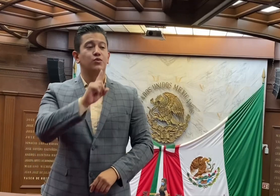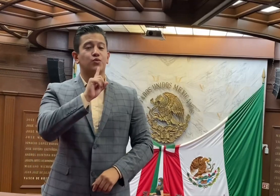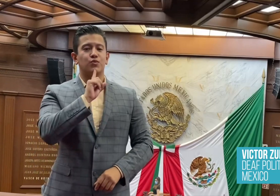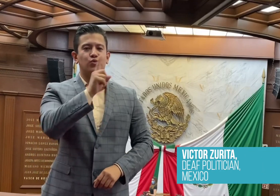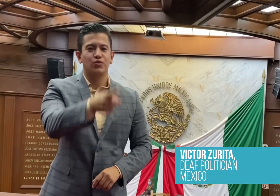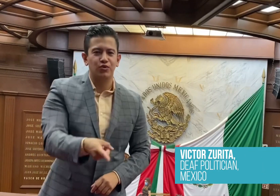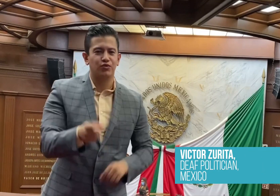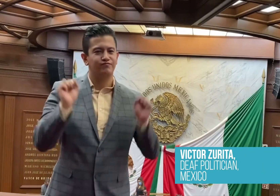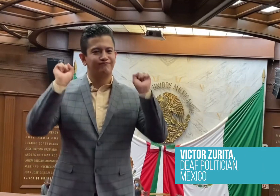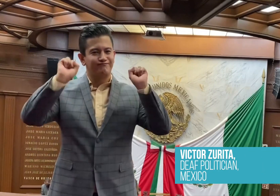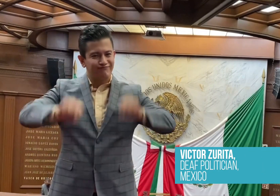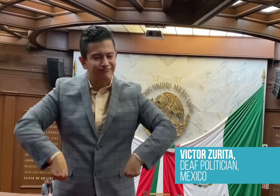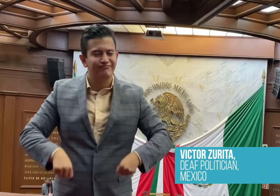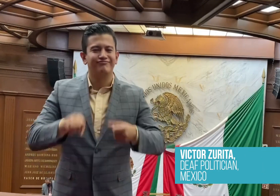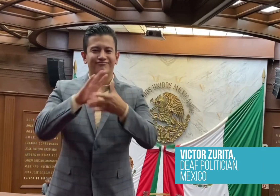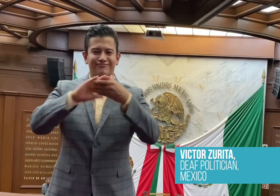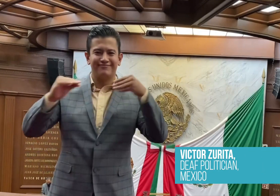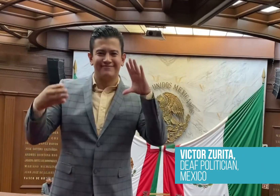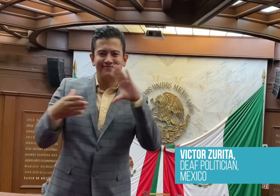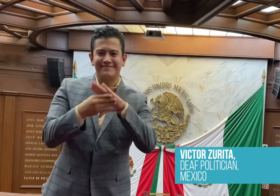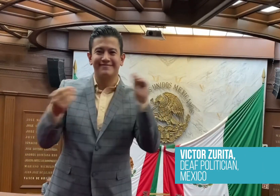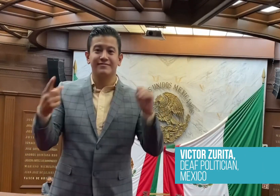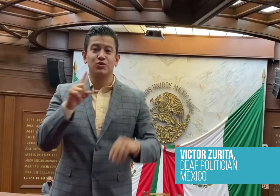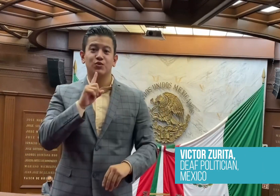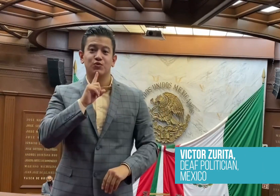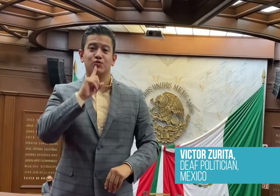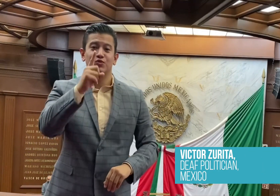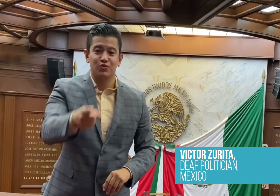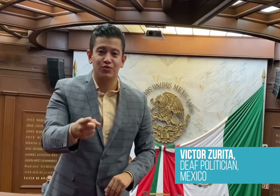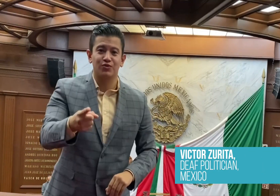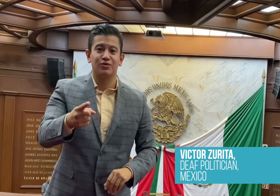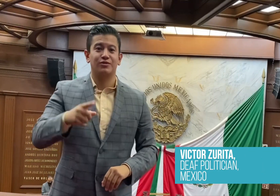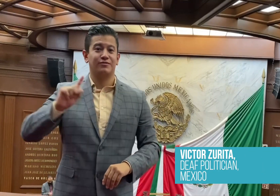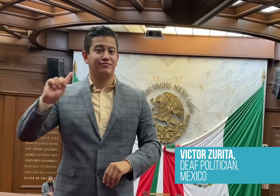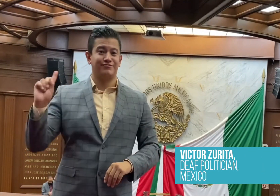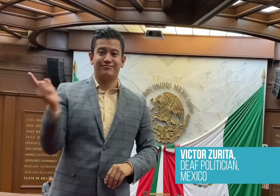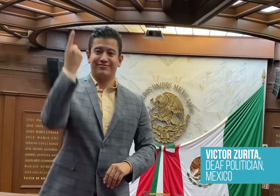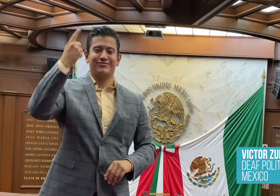I would be happy to share. First, I want to say that it is important